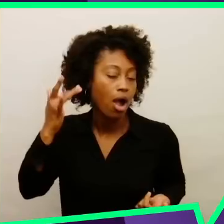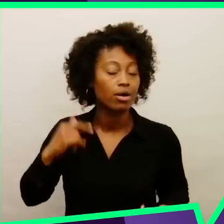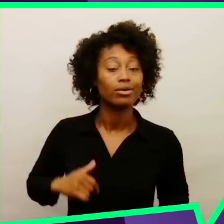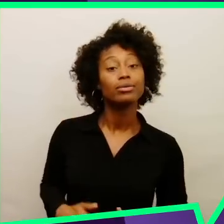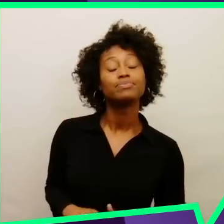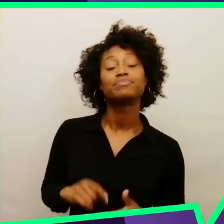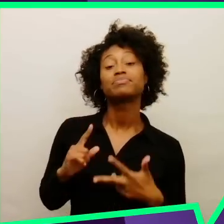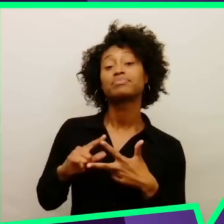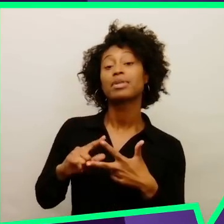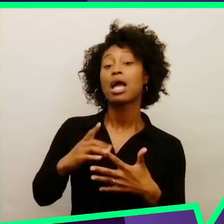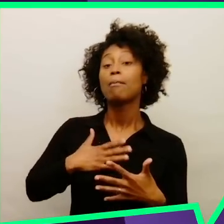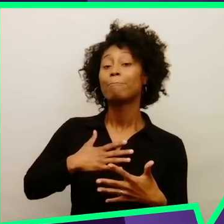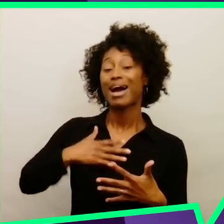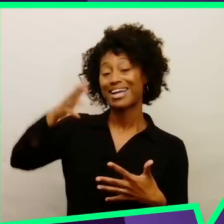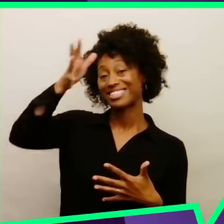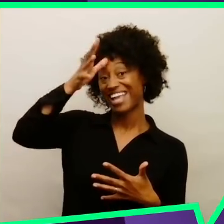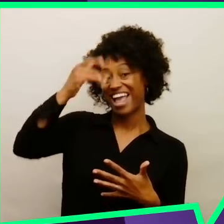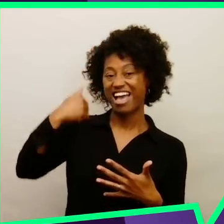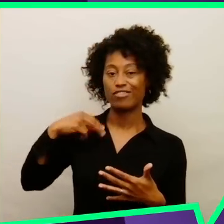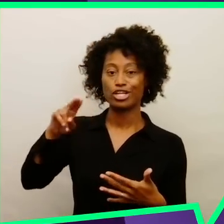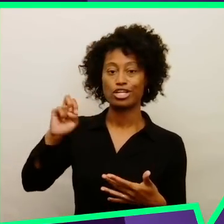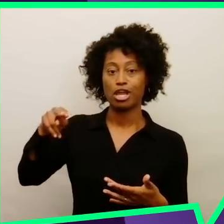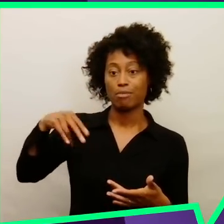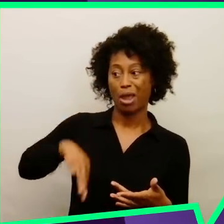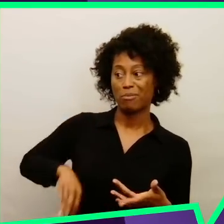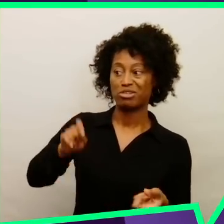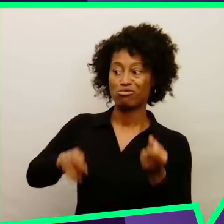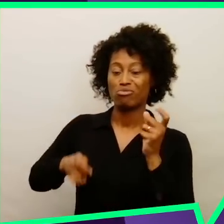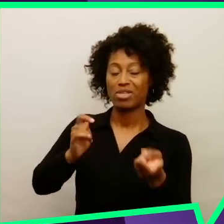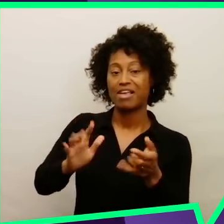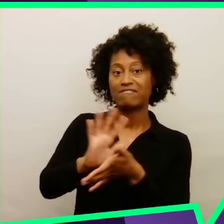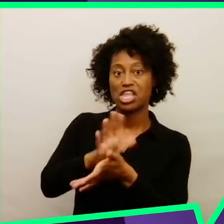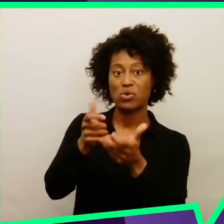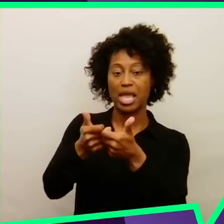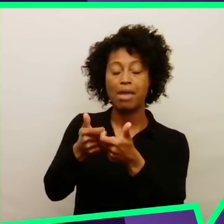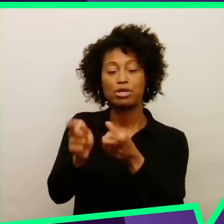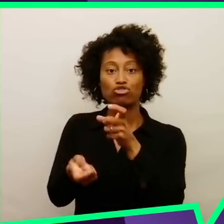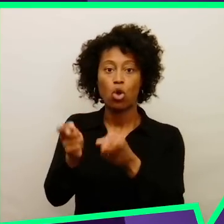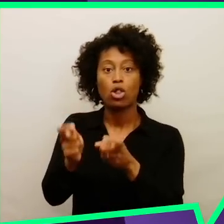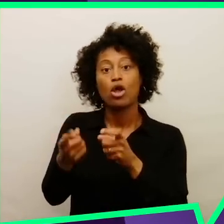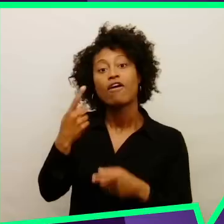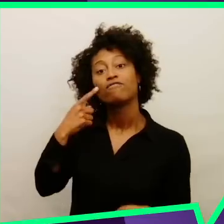Why did you decide to focus on creating accessible video games?